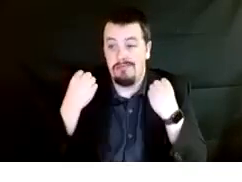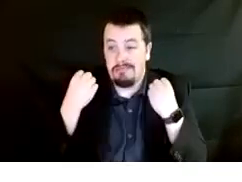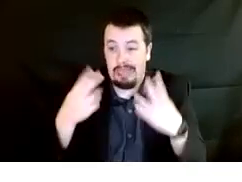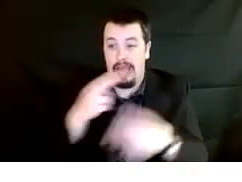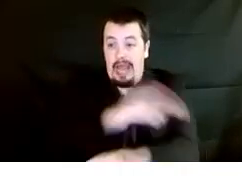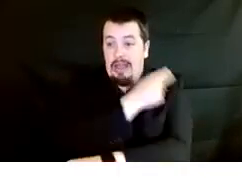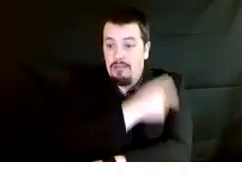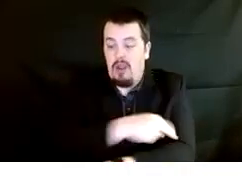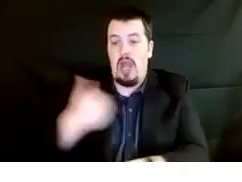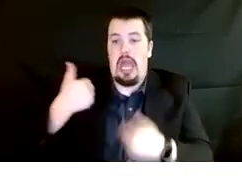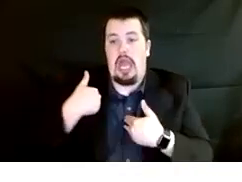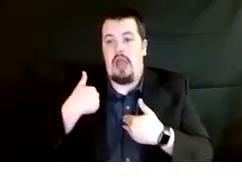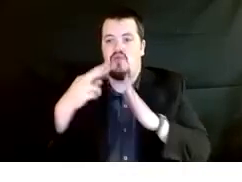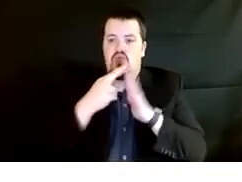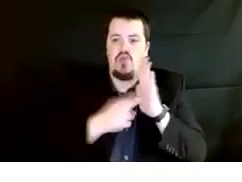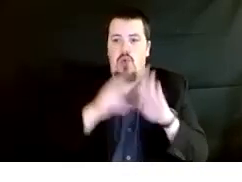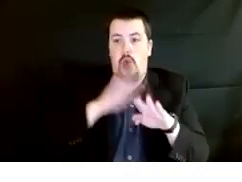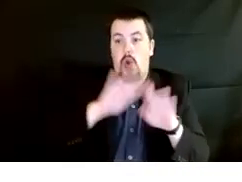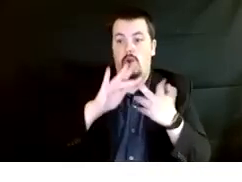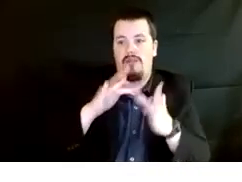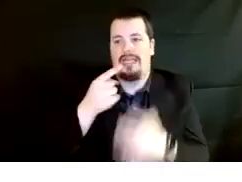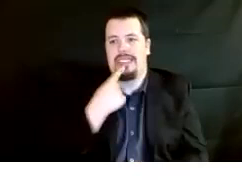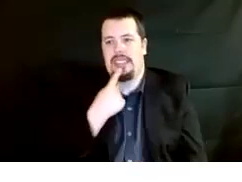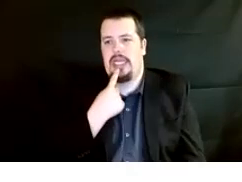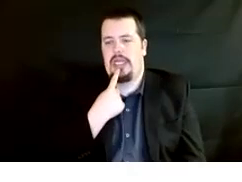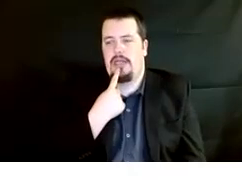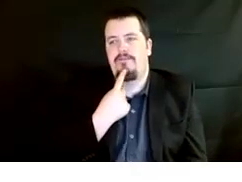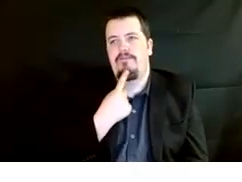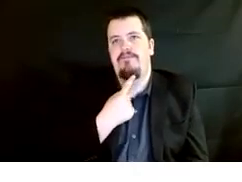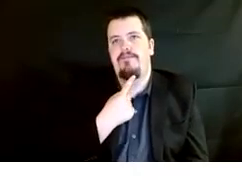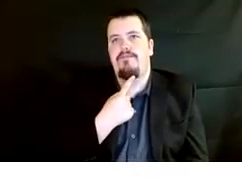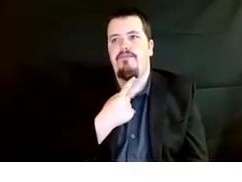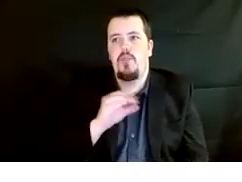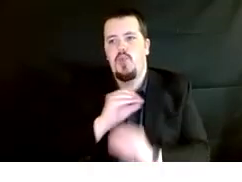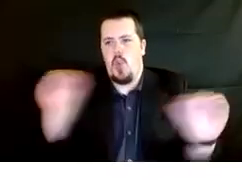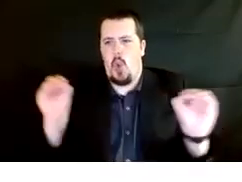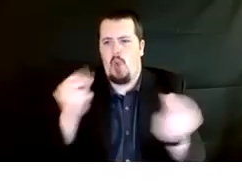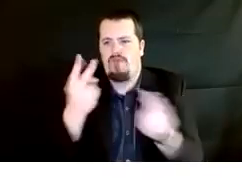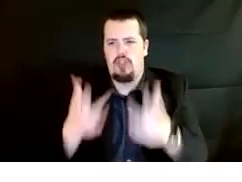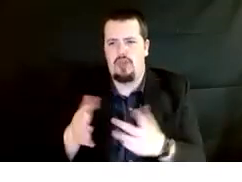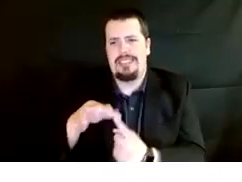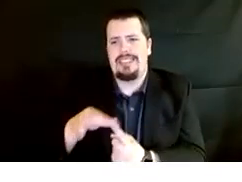rules on their website that said um no visitors except for these certain situations